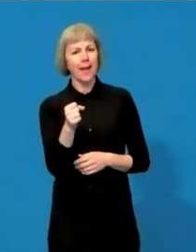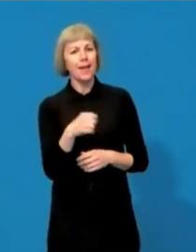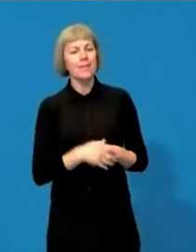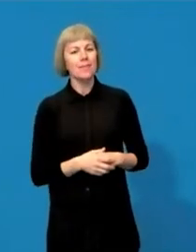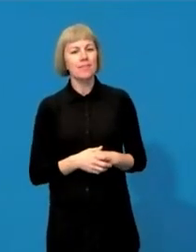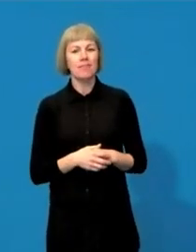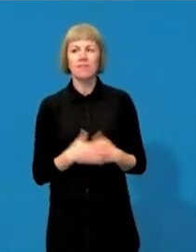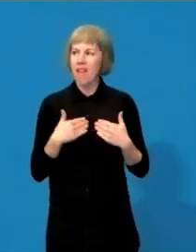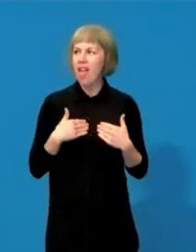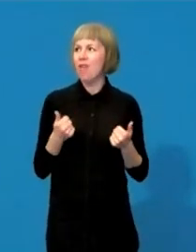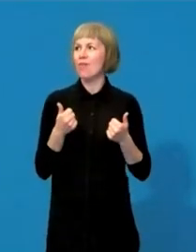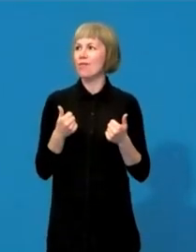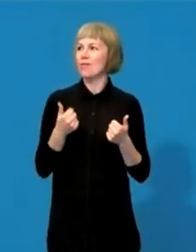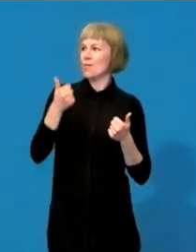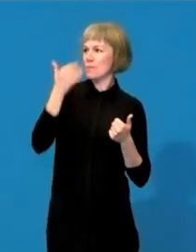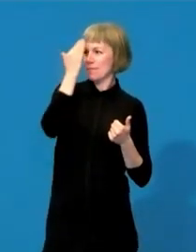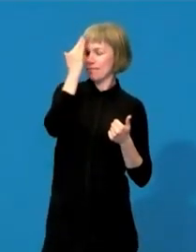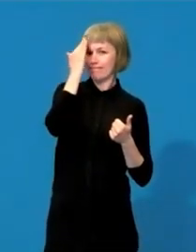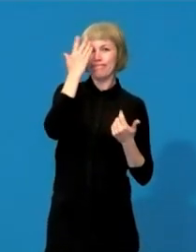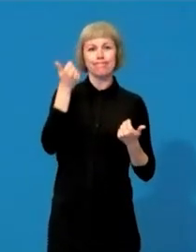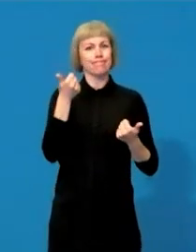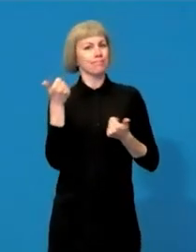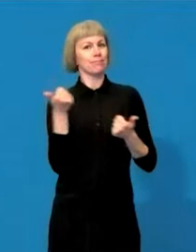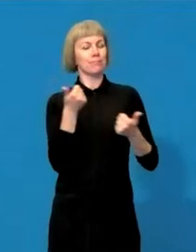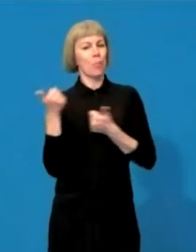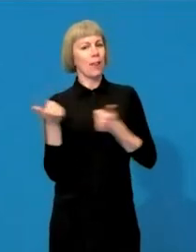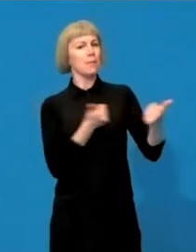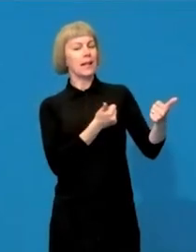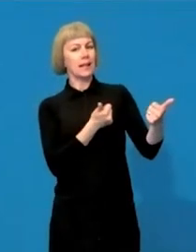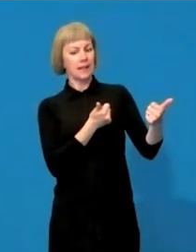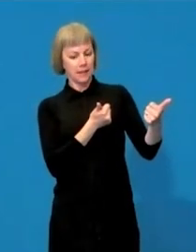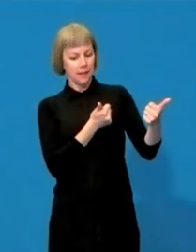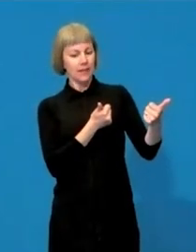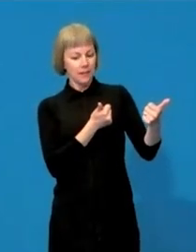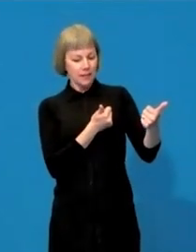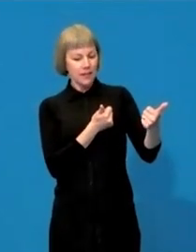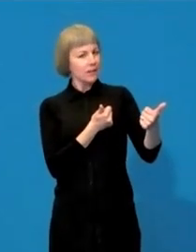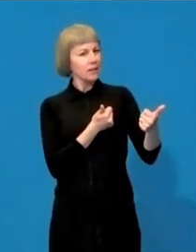Healthy wellbeing is - I think there's a whole lot of benefits of having to live